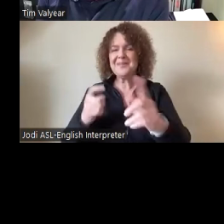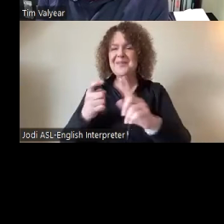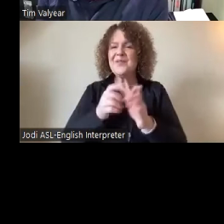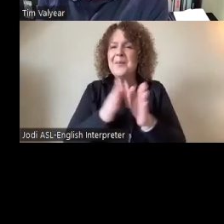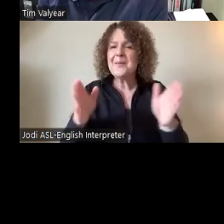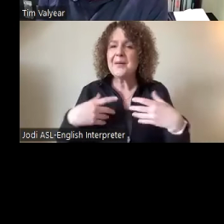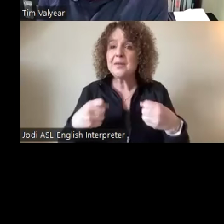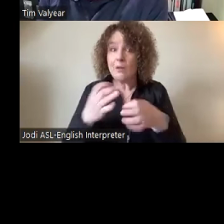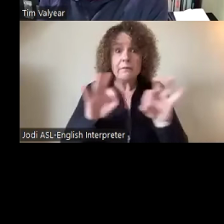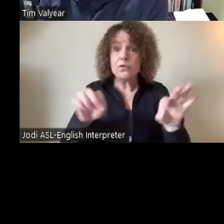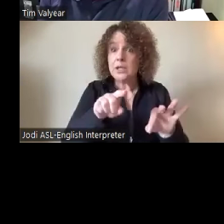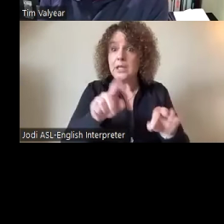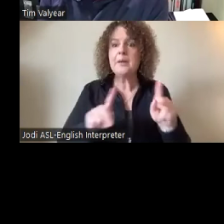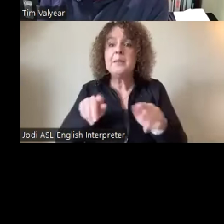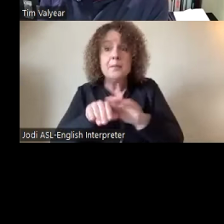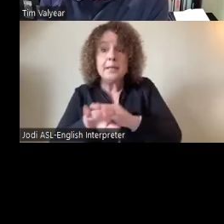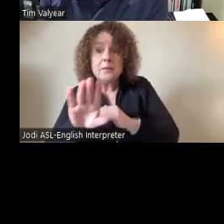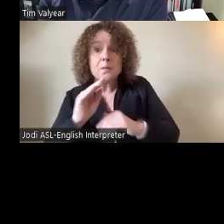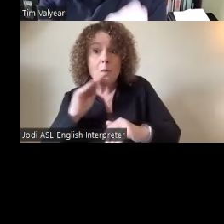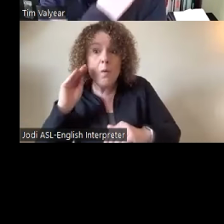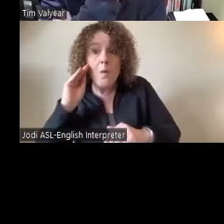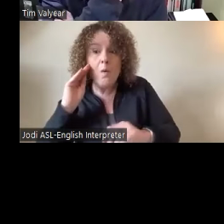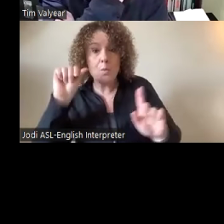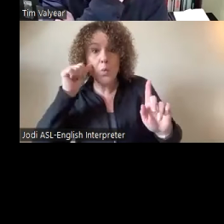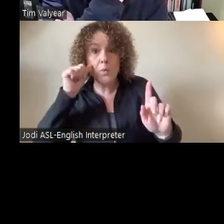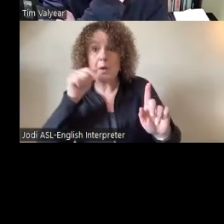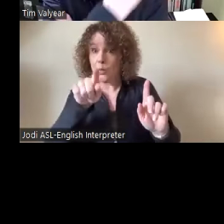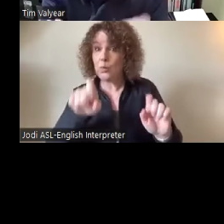clean your hands an then put gloves on.